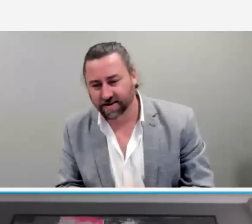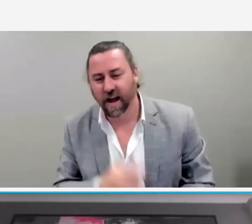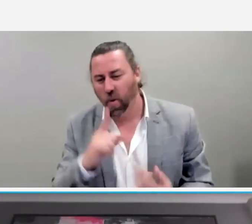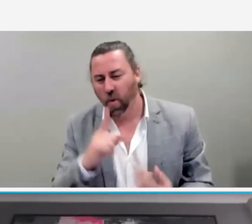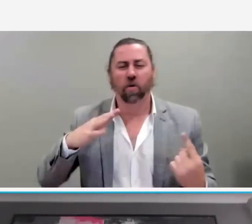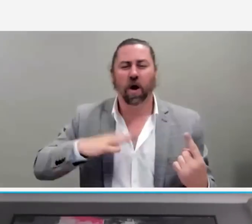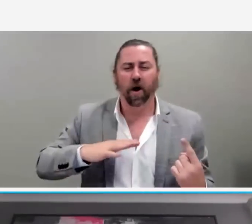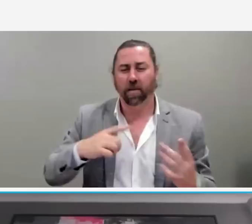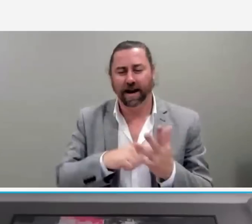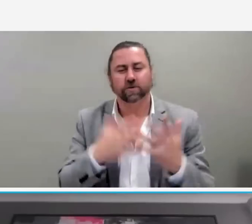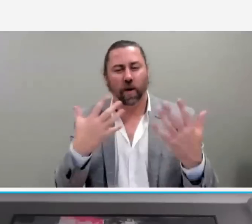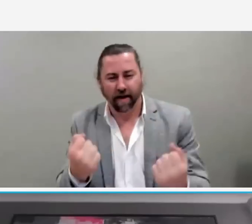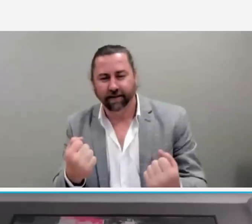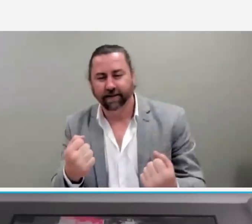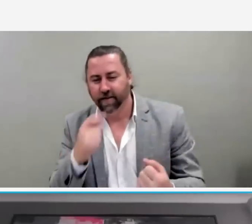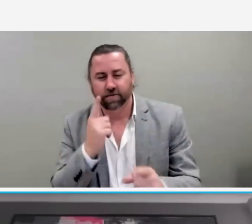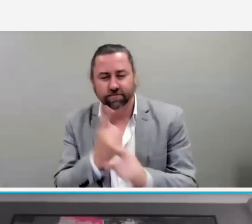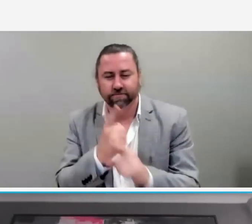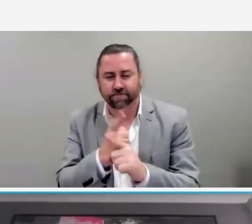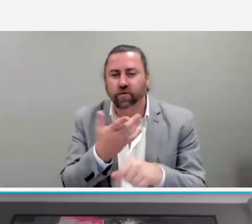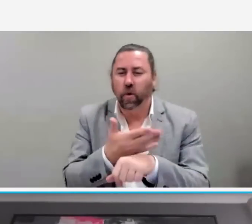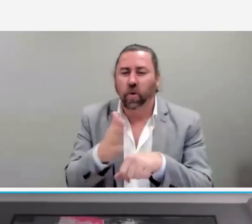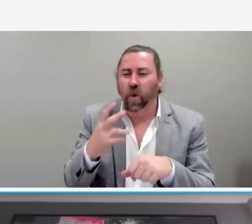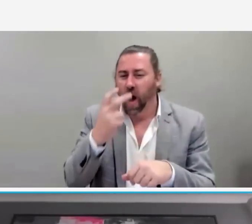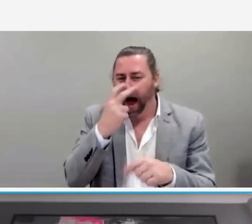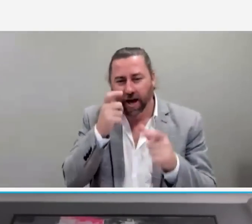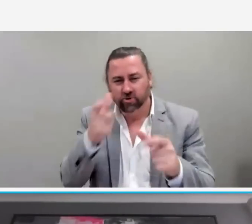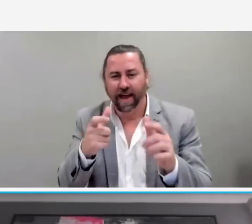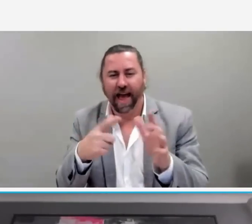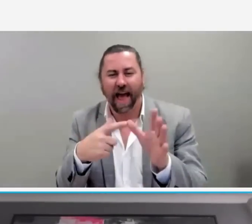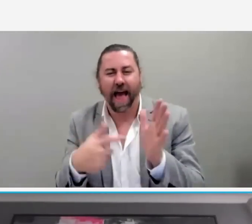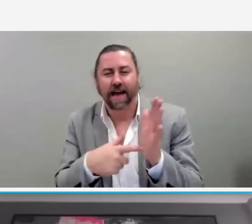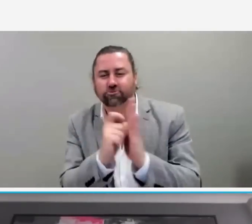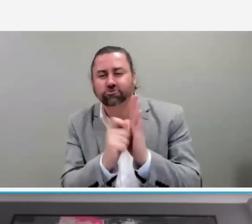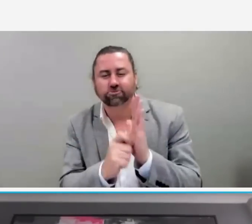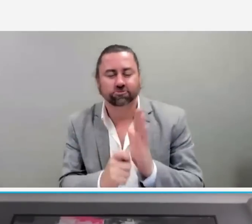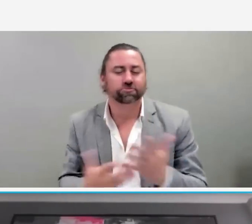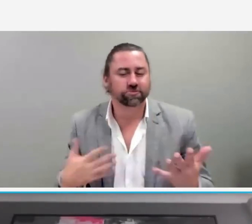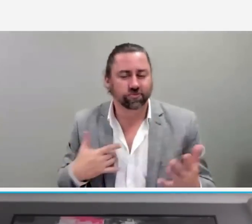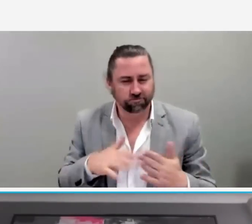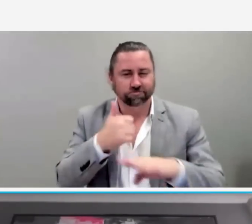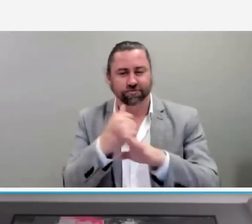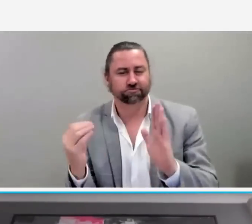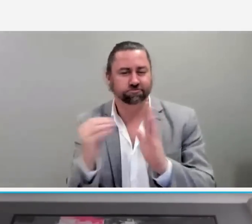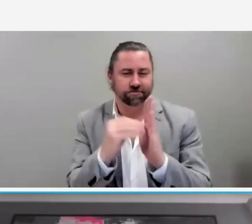Mel's discussed in the development of a new Aged Care Act. So in addition to looking at a way to provide greater